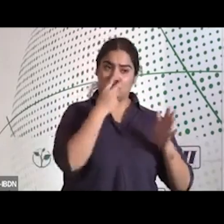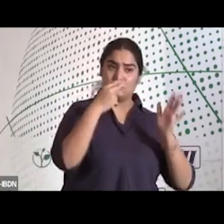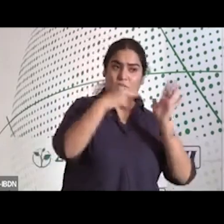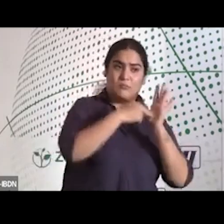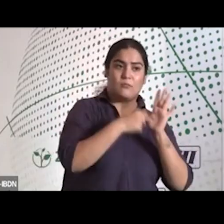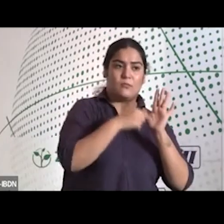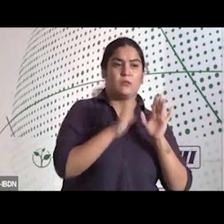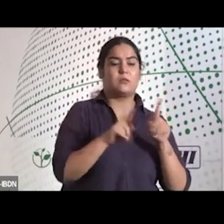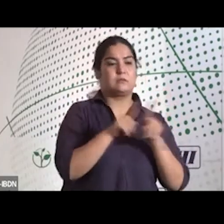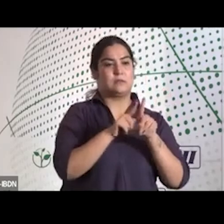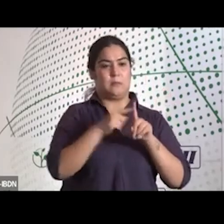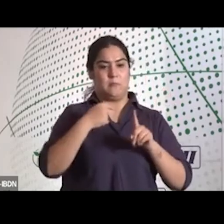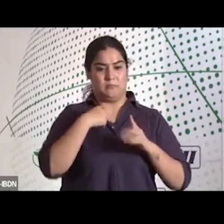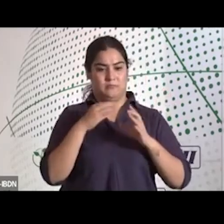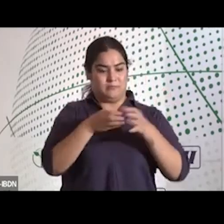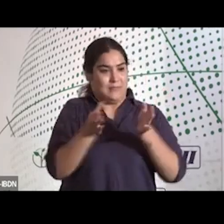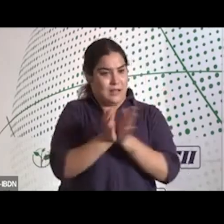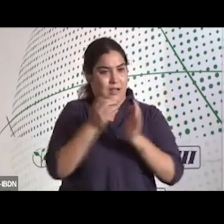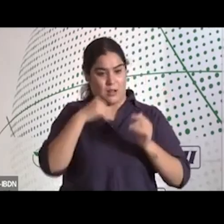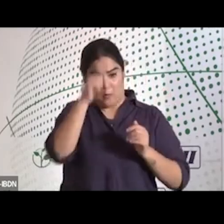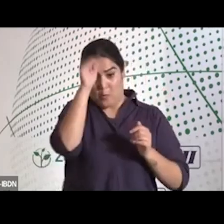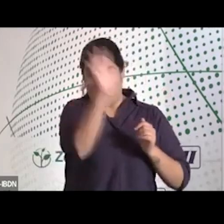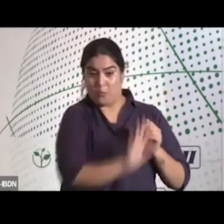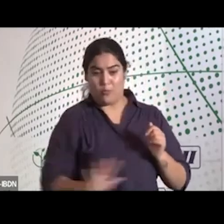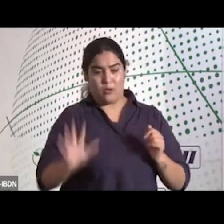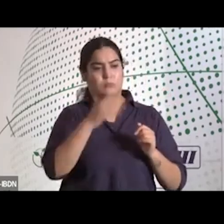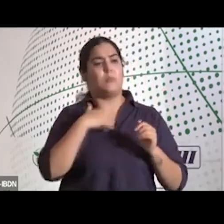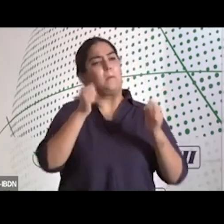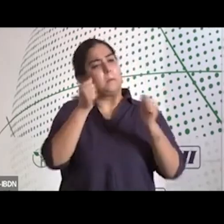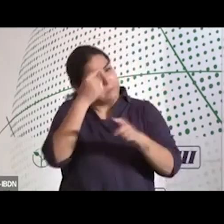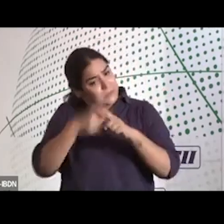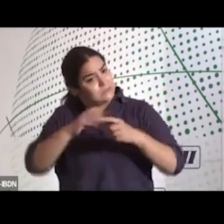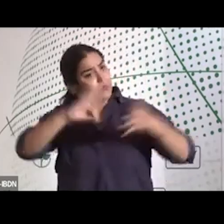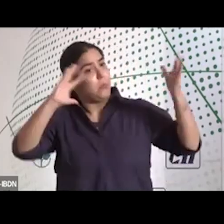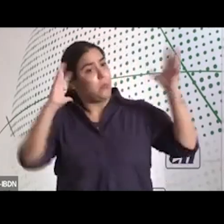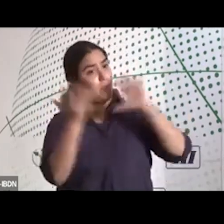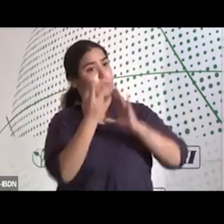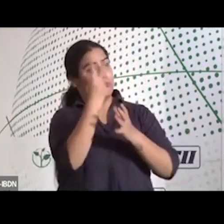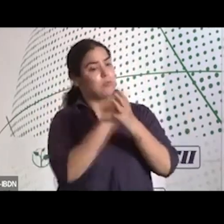as a country, even globally, that is there are only two disability